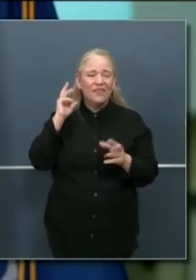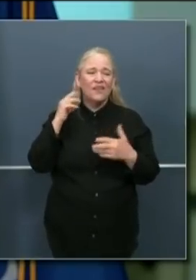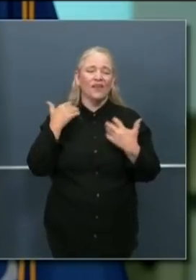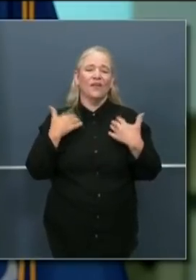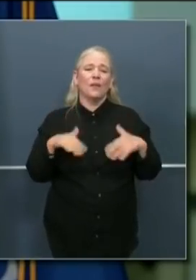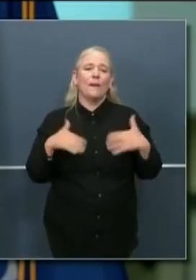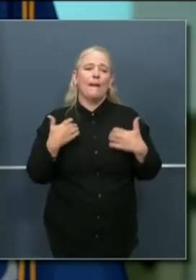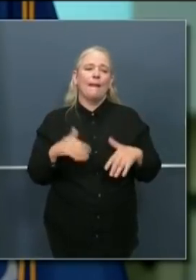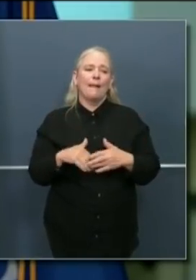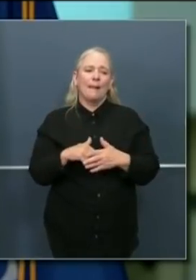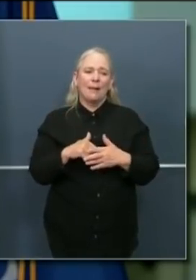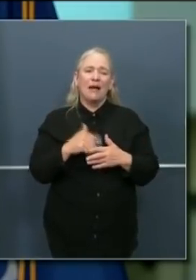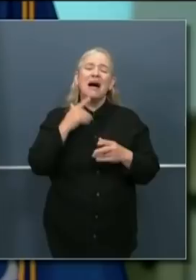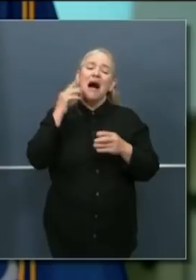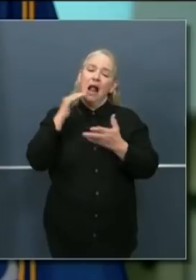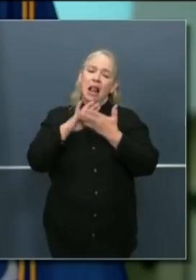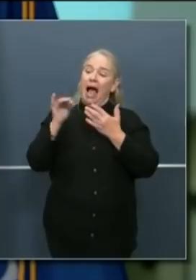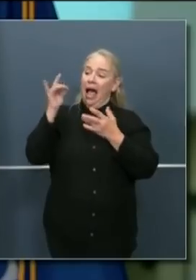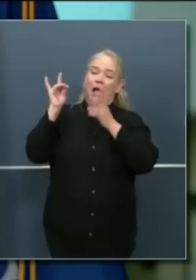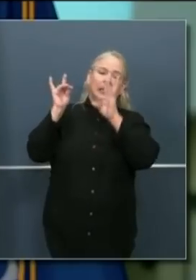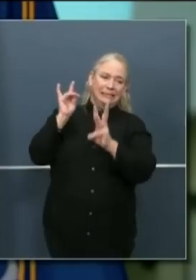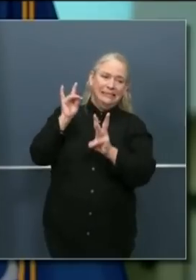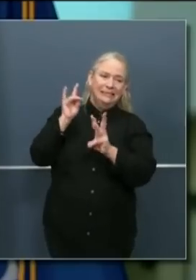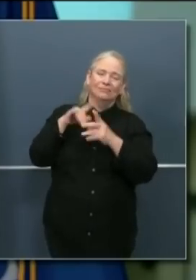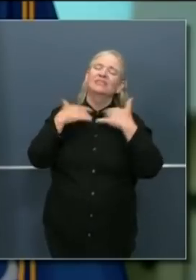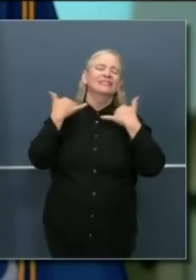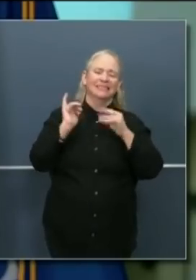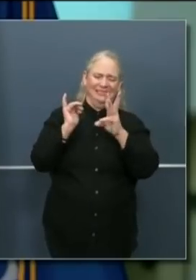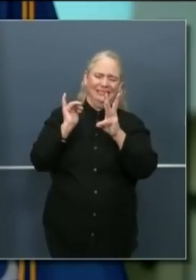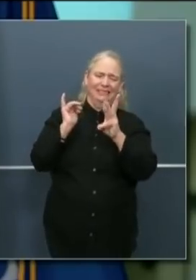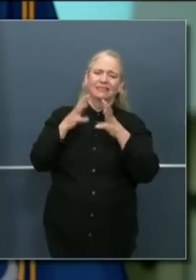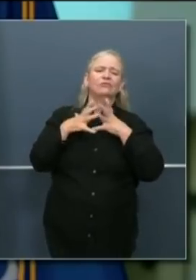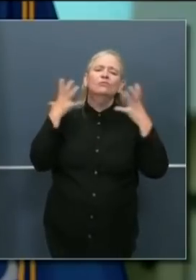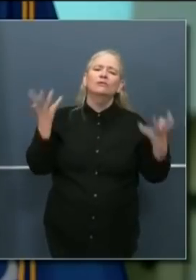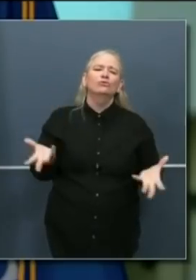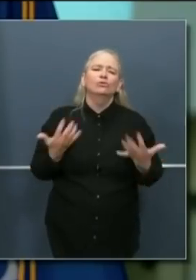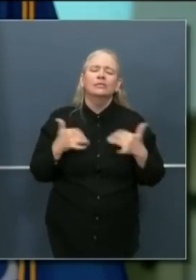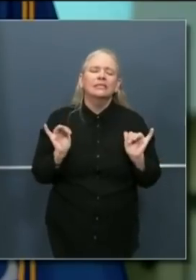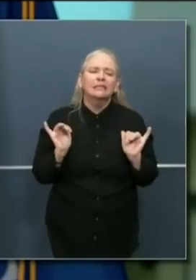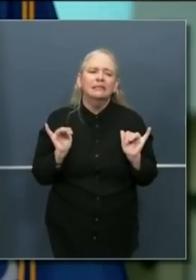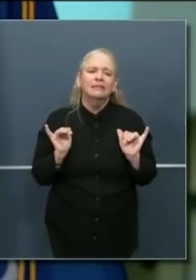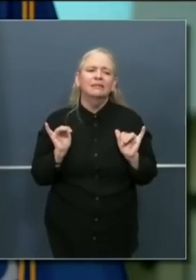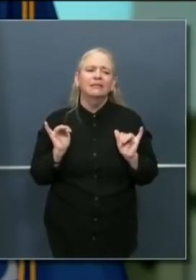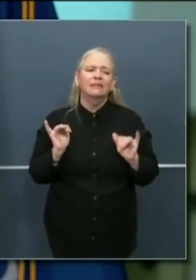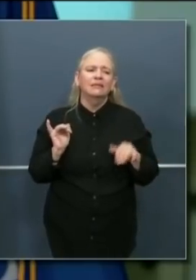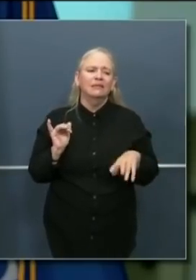THEIR LIVES ON SATURDAY. SIX PEOPLE SIX TOO MANY AND SUBSTANTIALLY BETTER NUMBER THAN WE'VE SEEN IN SOME TIME.